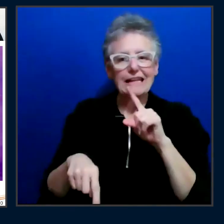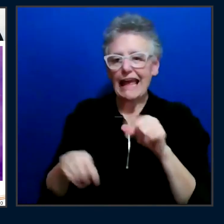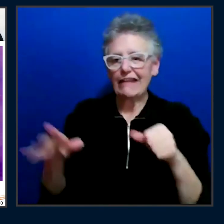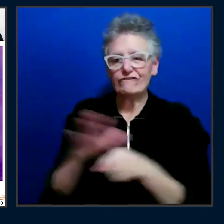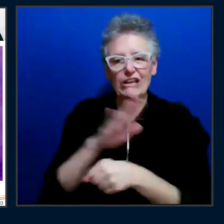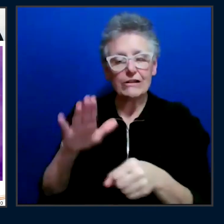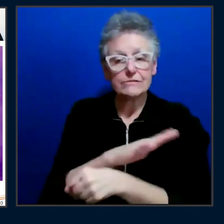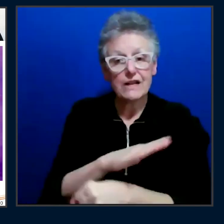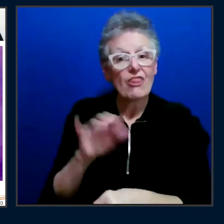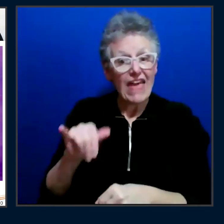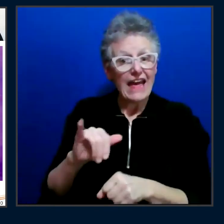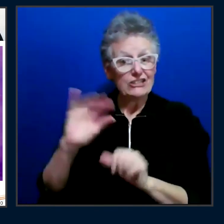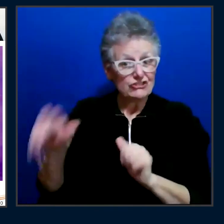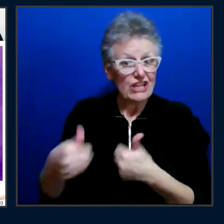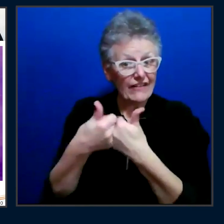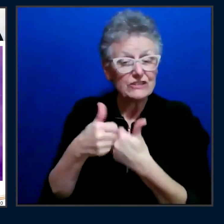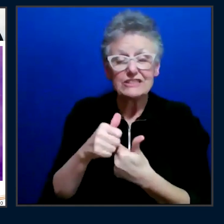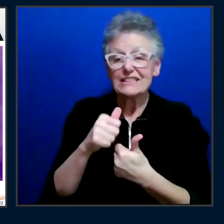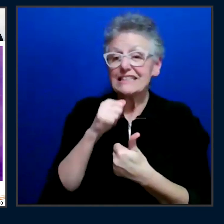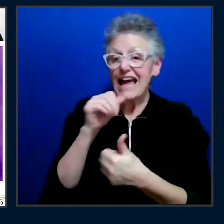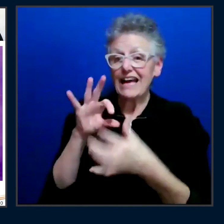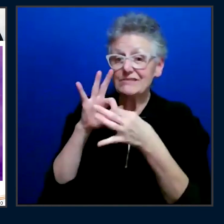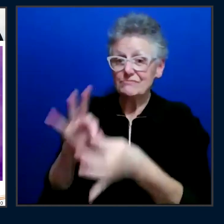These potential challenges do not directly correspond